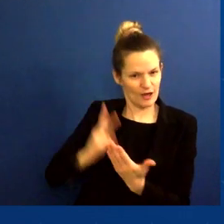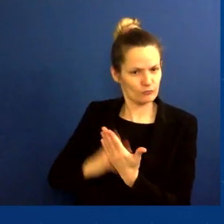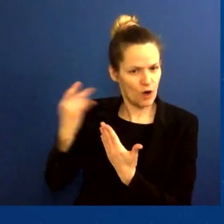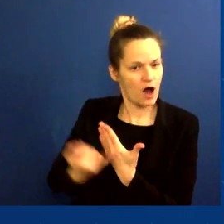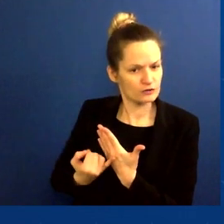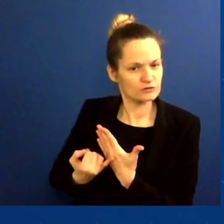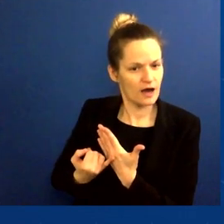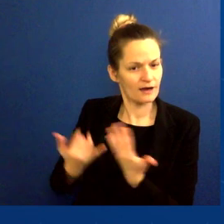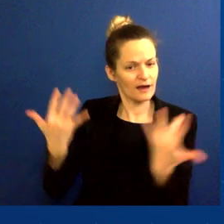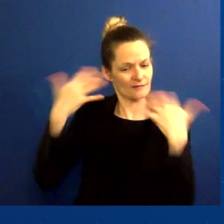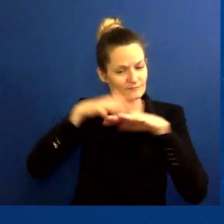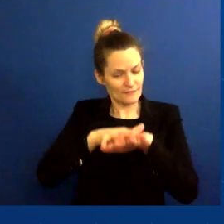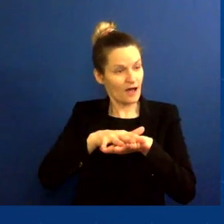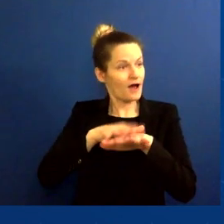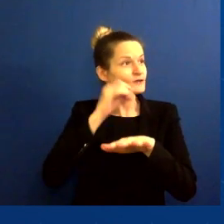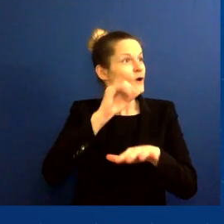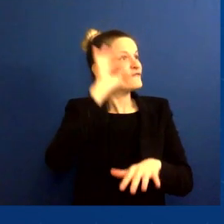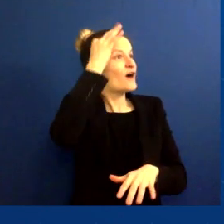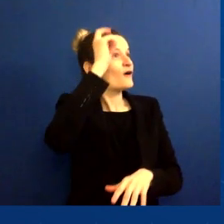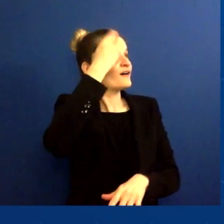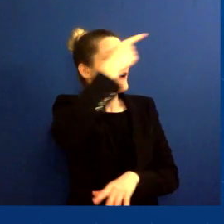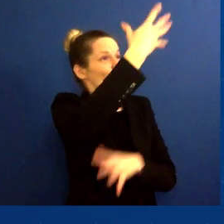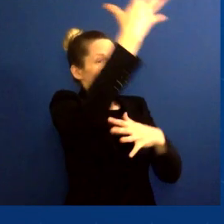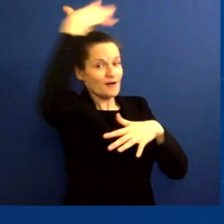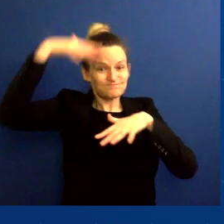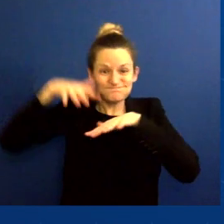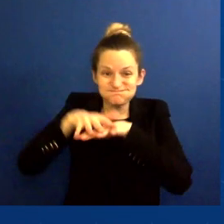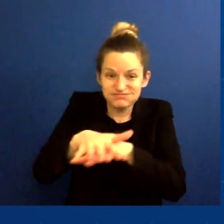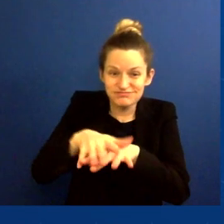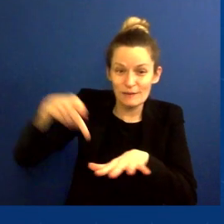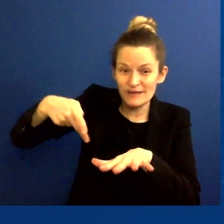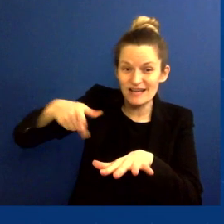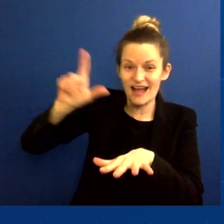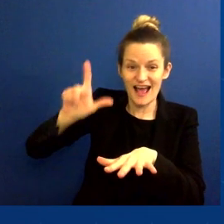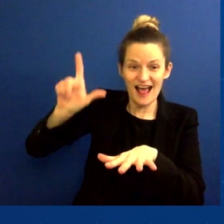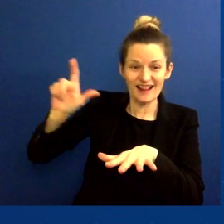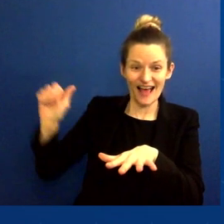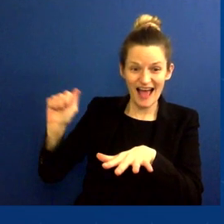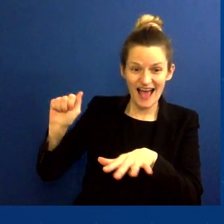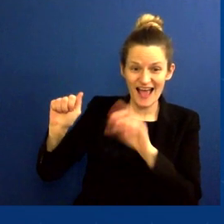Project labor agreement also gives final labor agreement, also have a great regard for diversity,